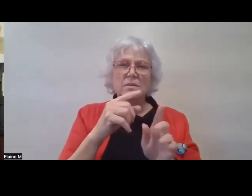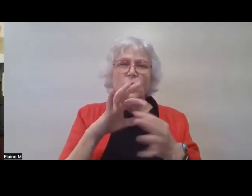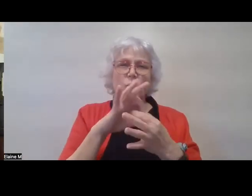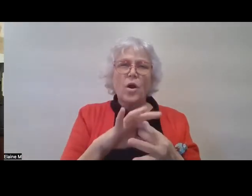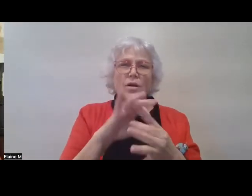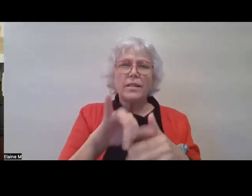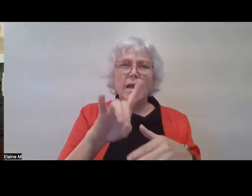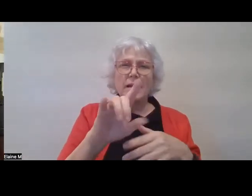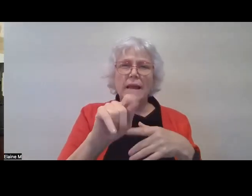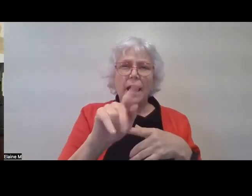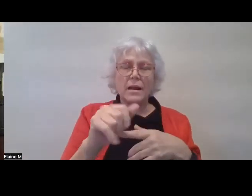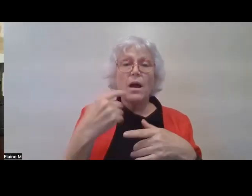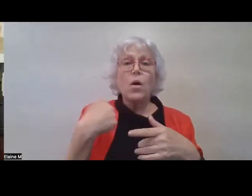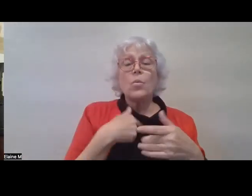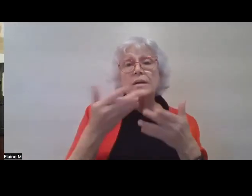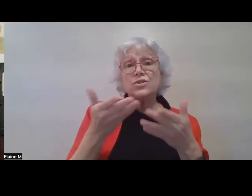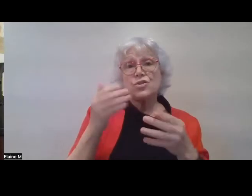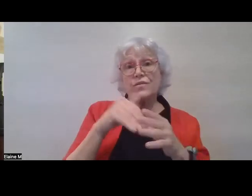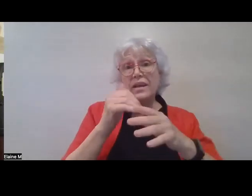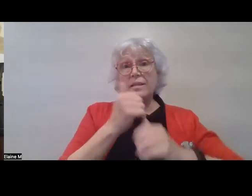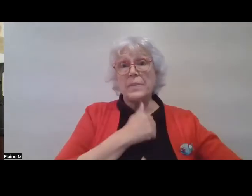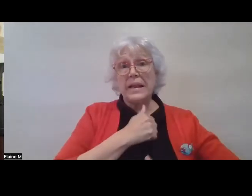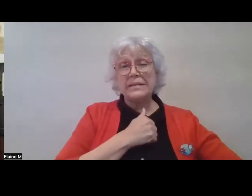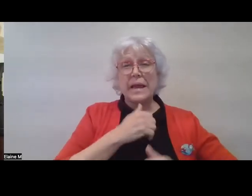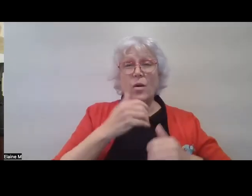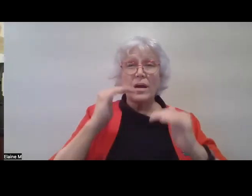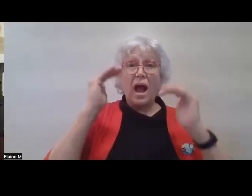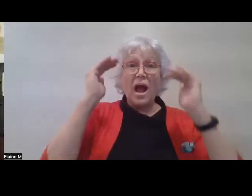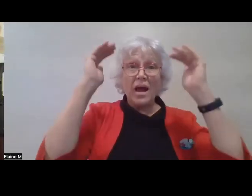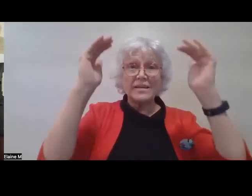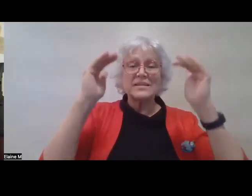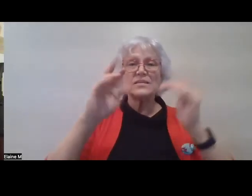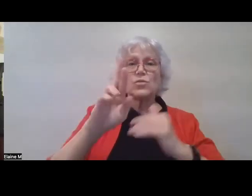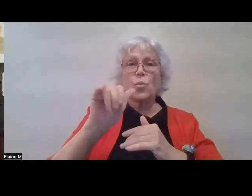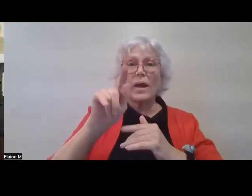we serve in the military at the highest rates per capita of any other ethnic or racial